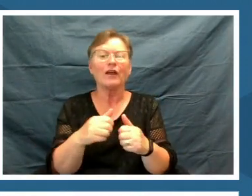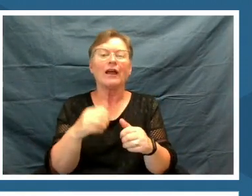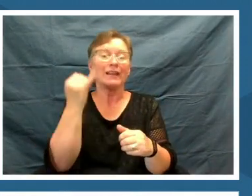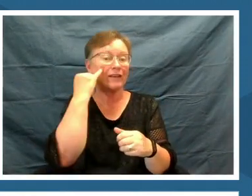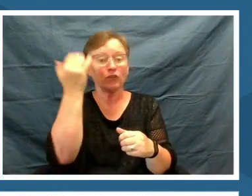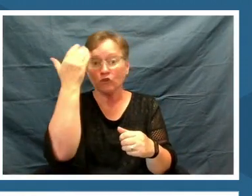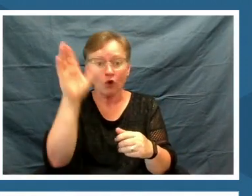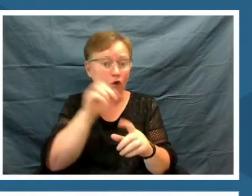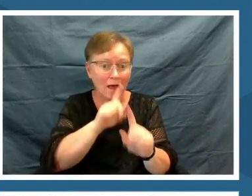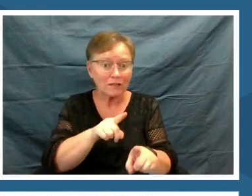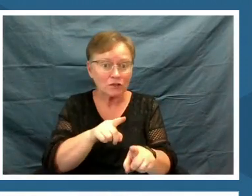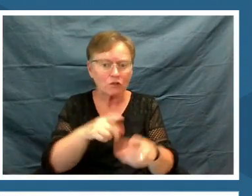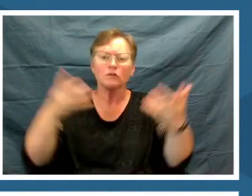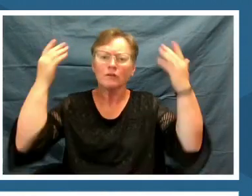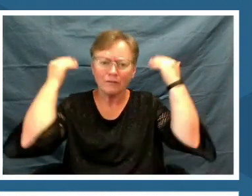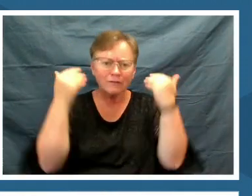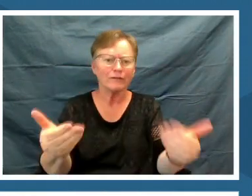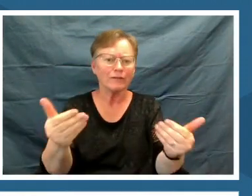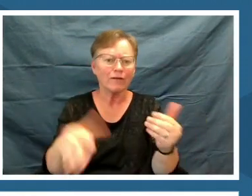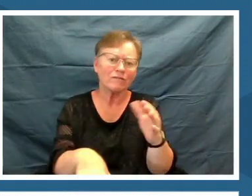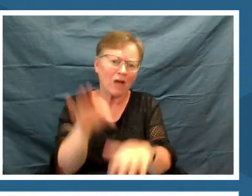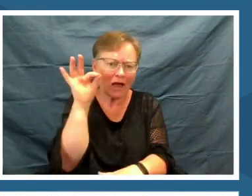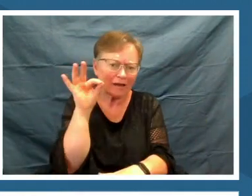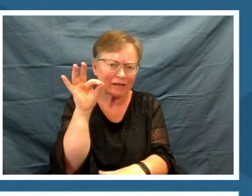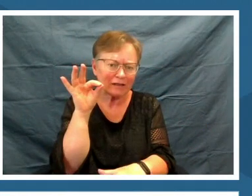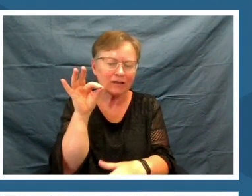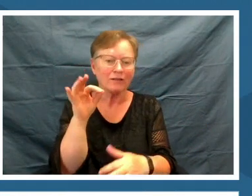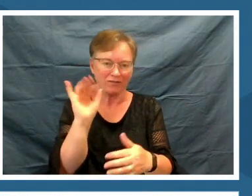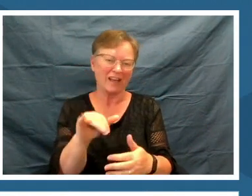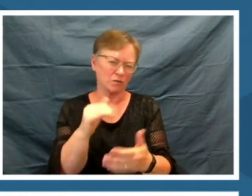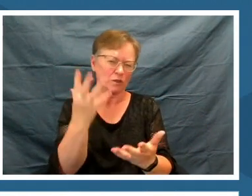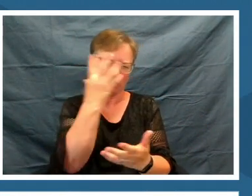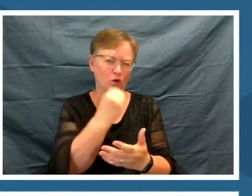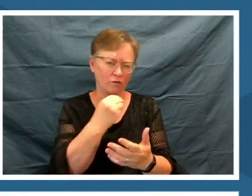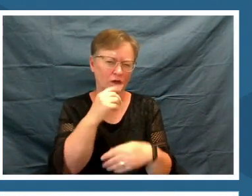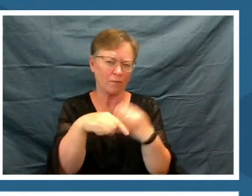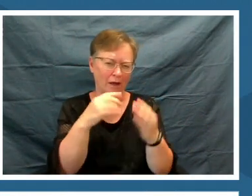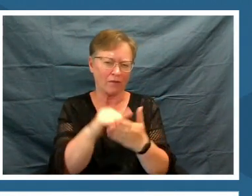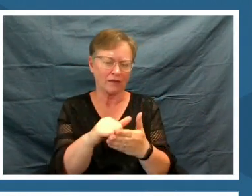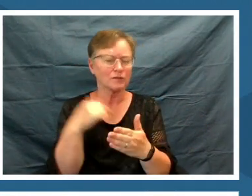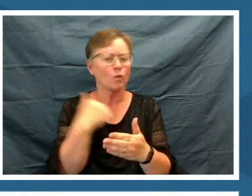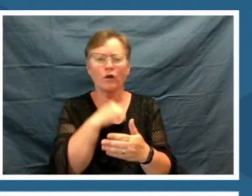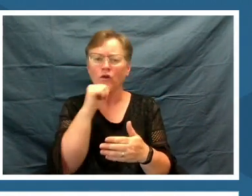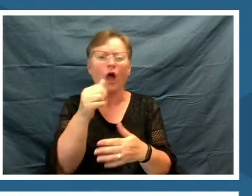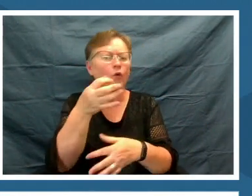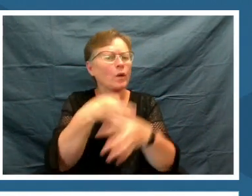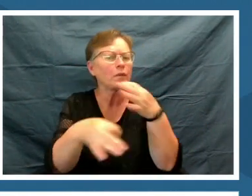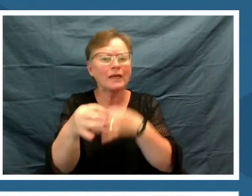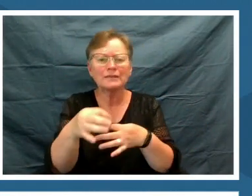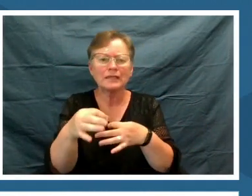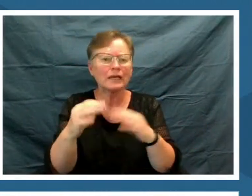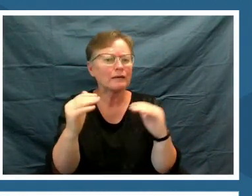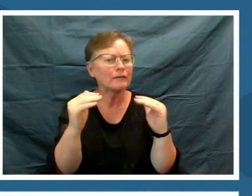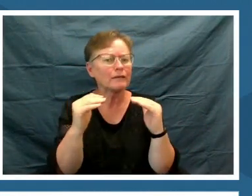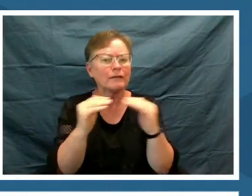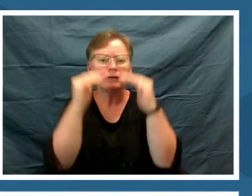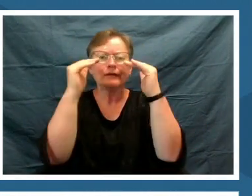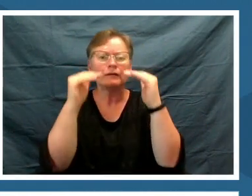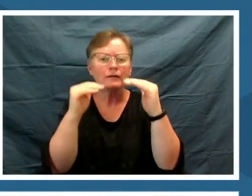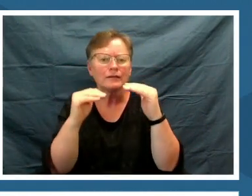about this so um and again we're not replacing the standards uh we know that you